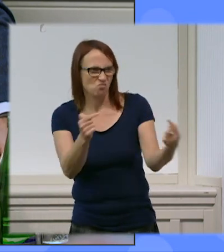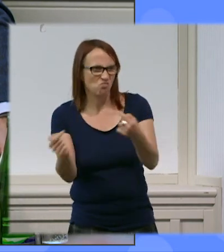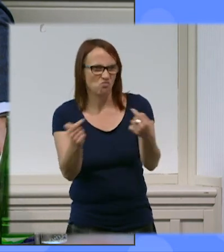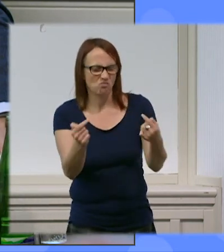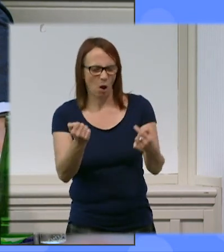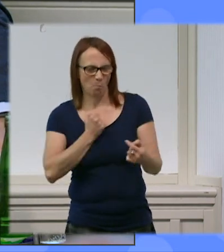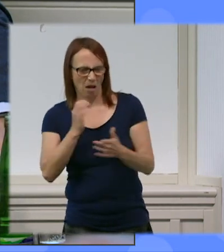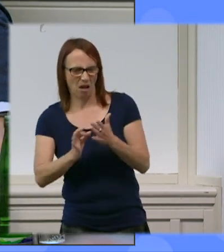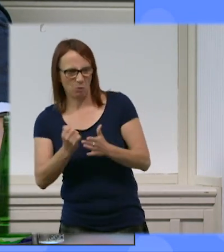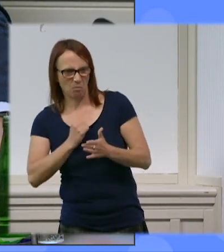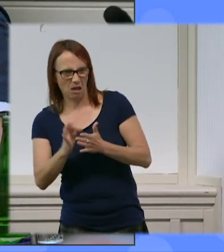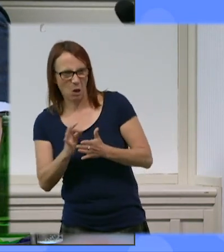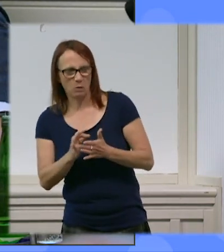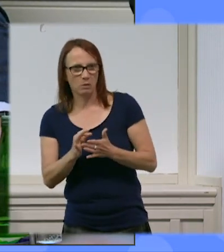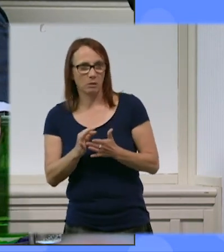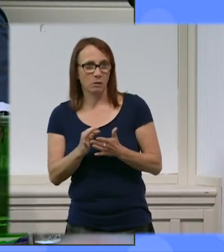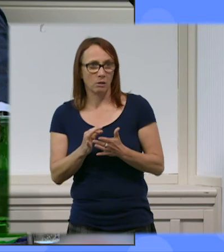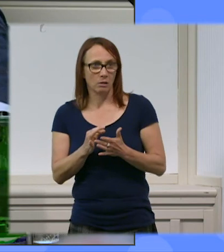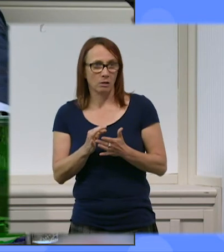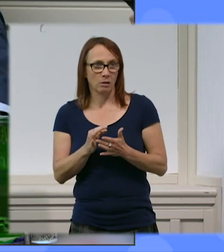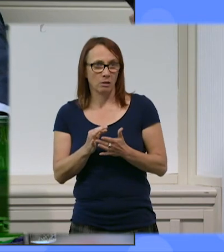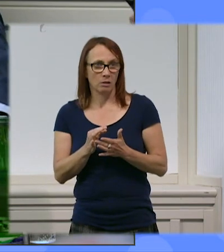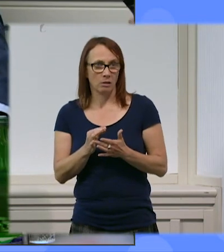about your feel of what because society's